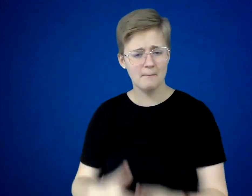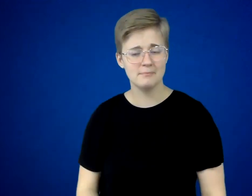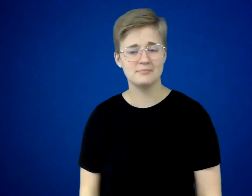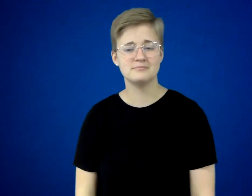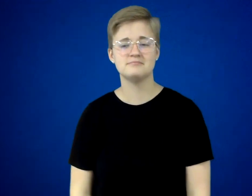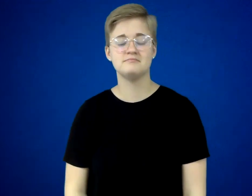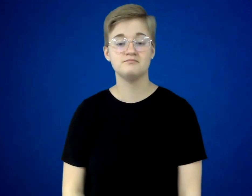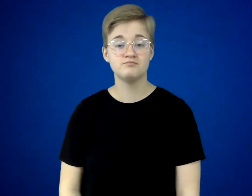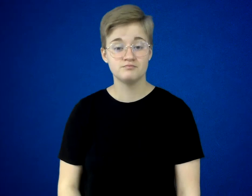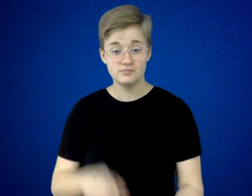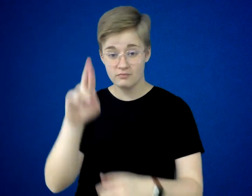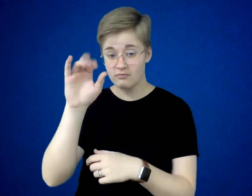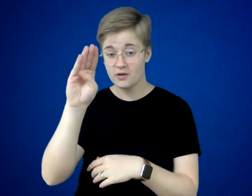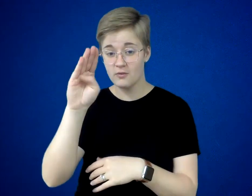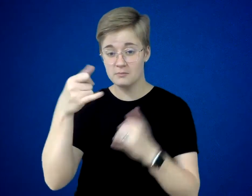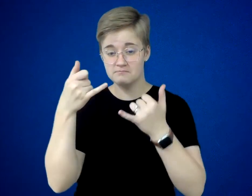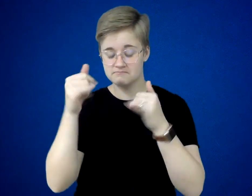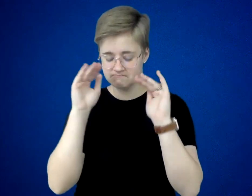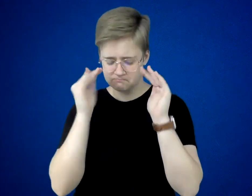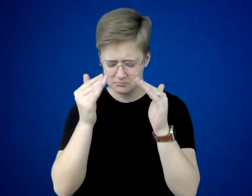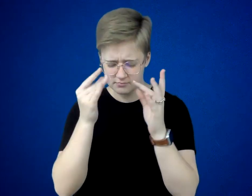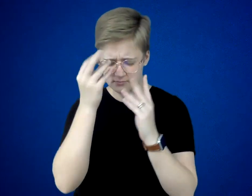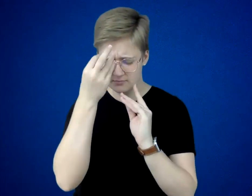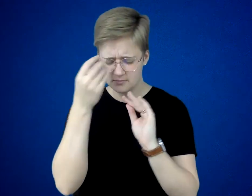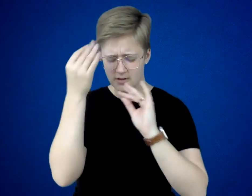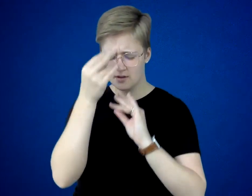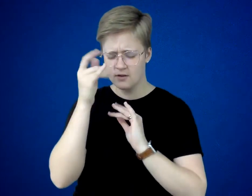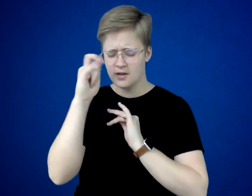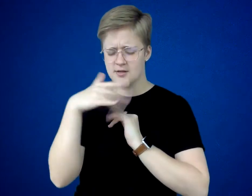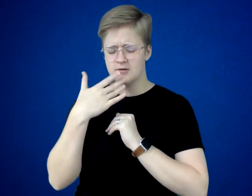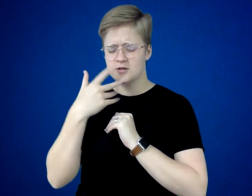He concentrated on that green. He let it seep through a crack in his suitcase